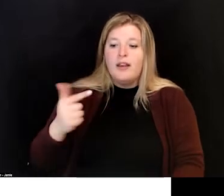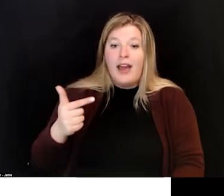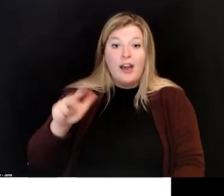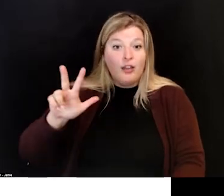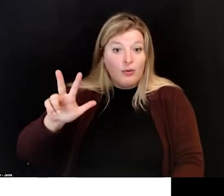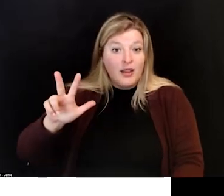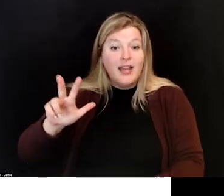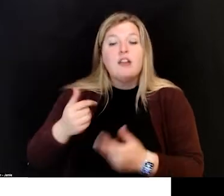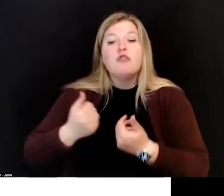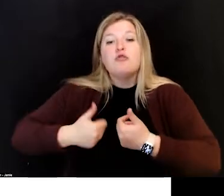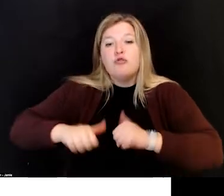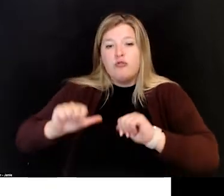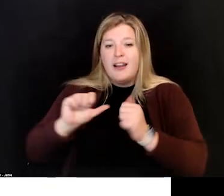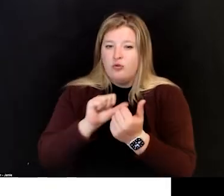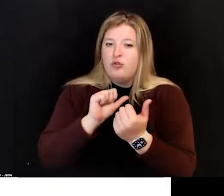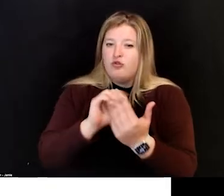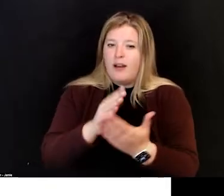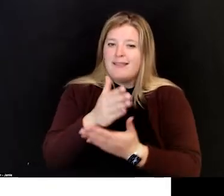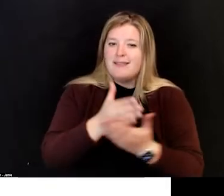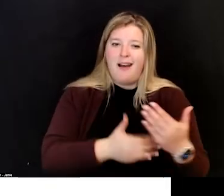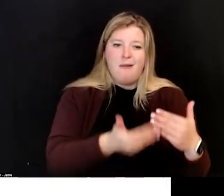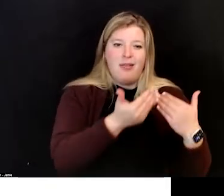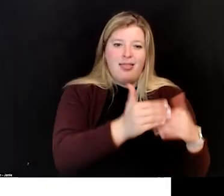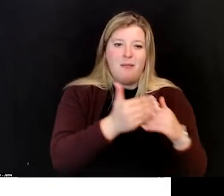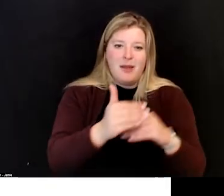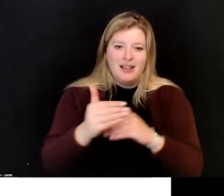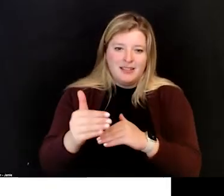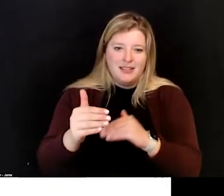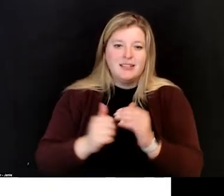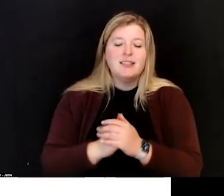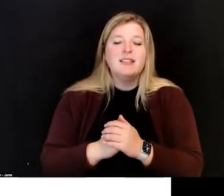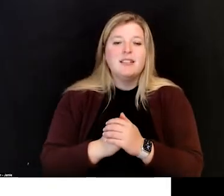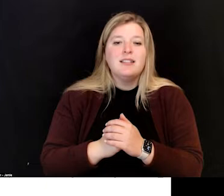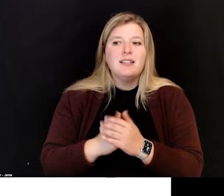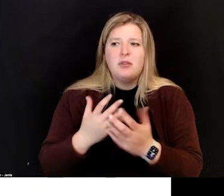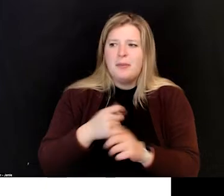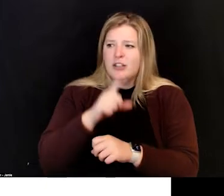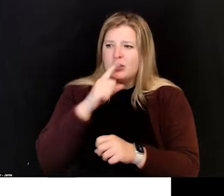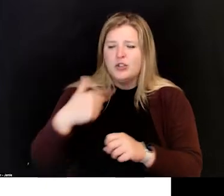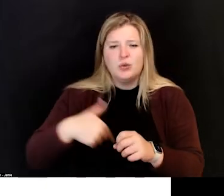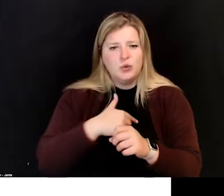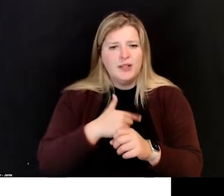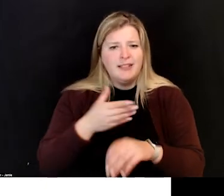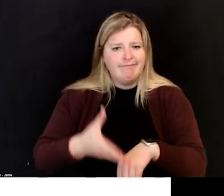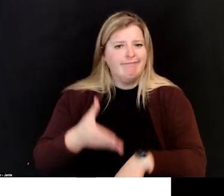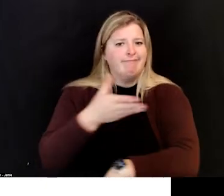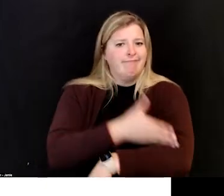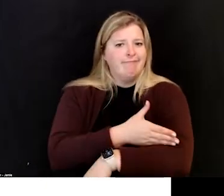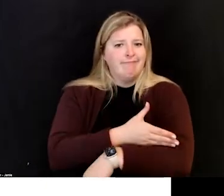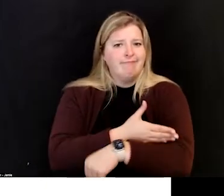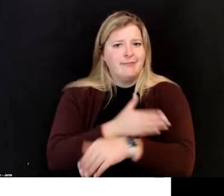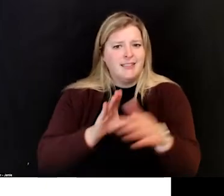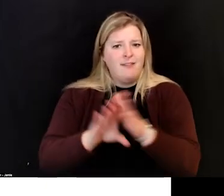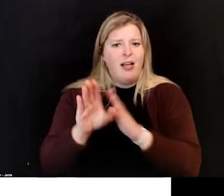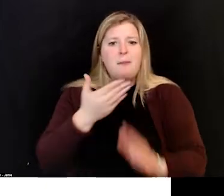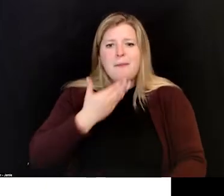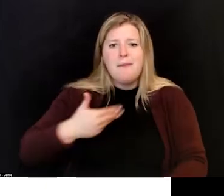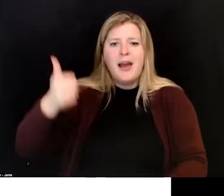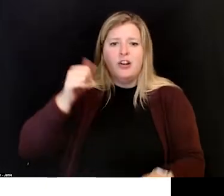those constraints I talked about to really help us build a better set of standards. We are finding that within the 2.x model,